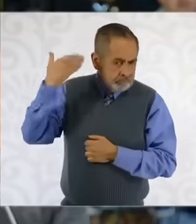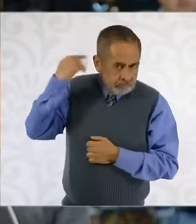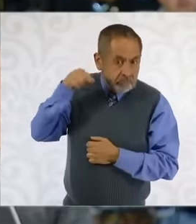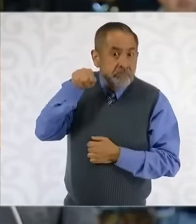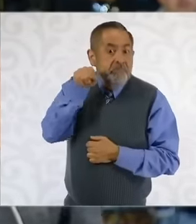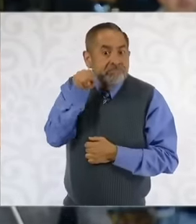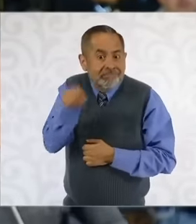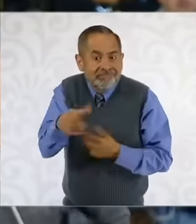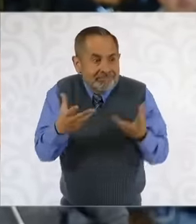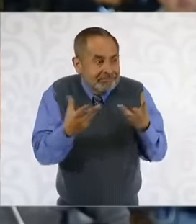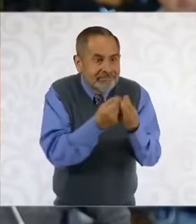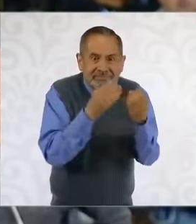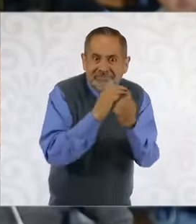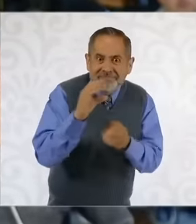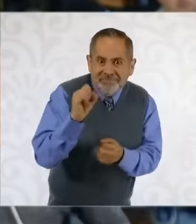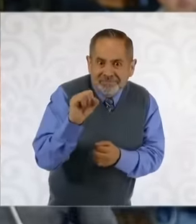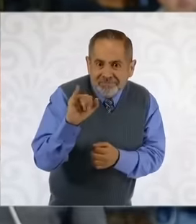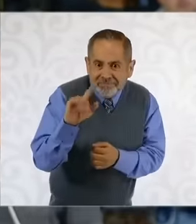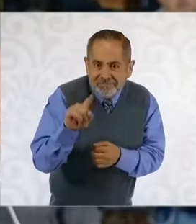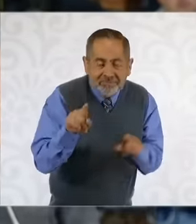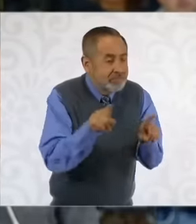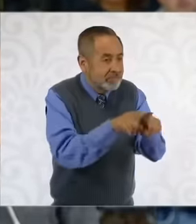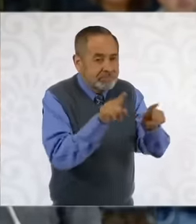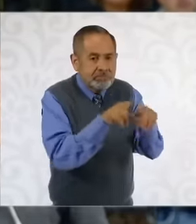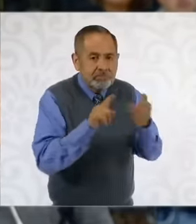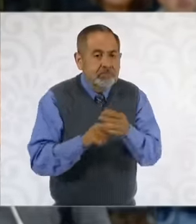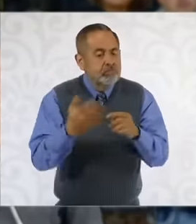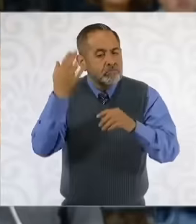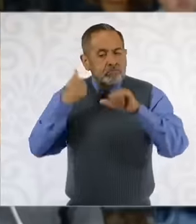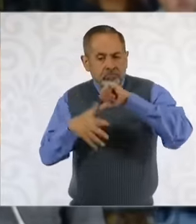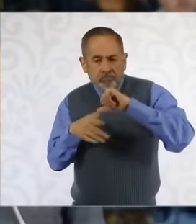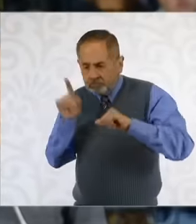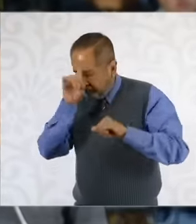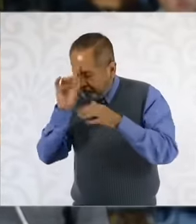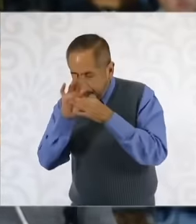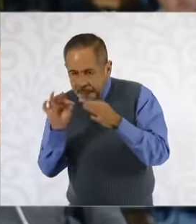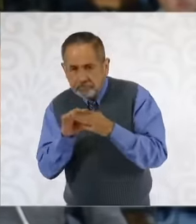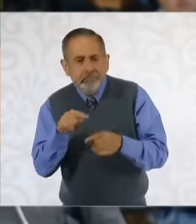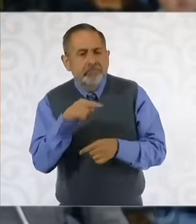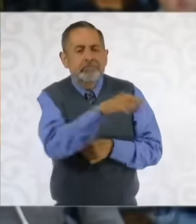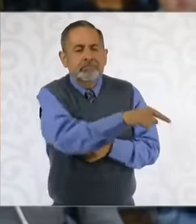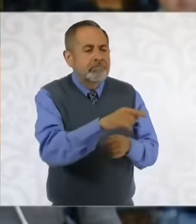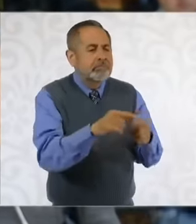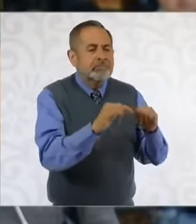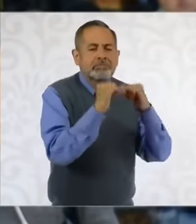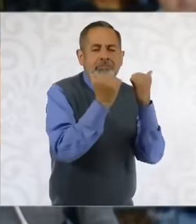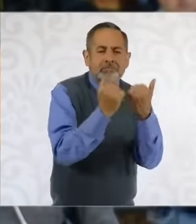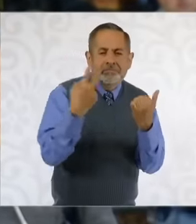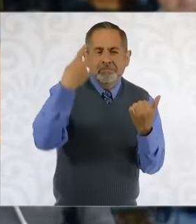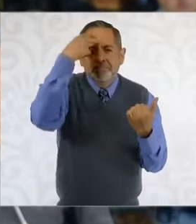with Cosío under the umbrella of Mexicans against corruption and impunity and well